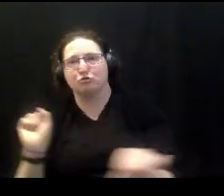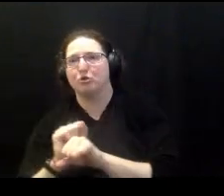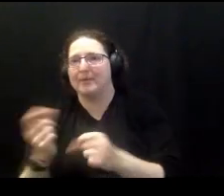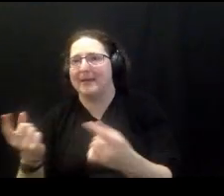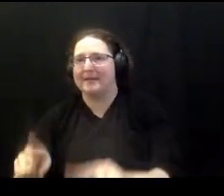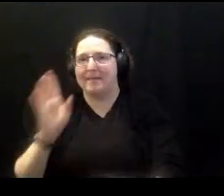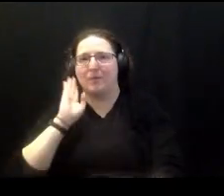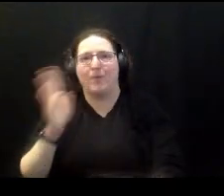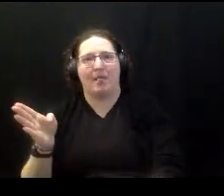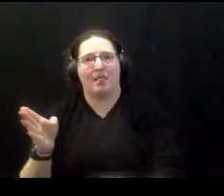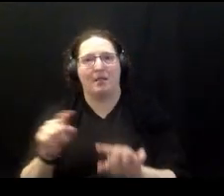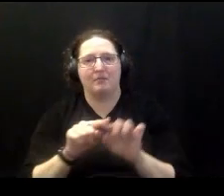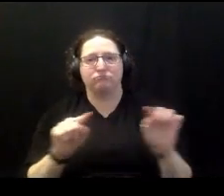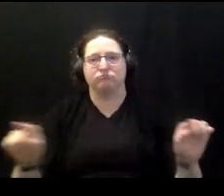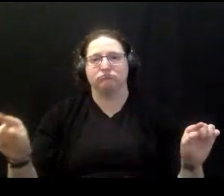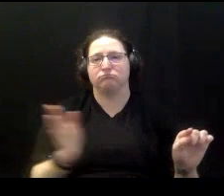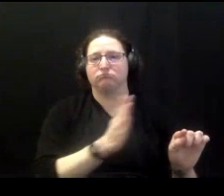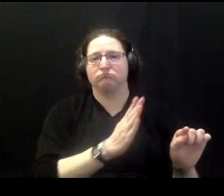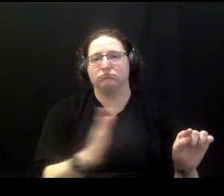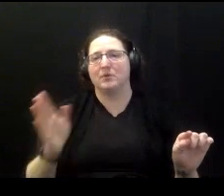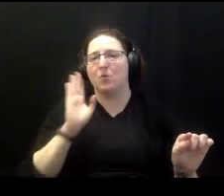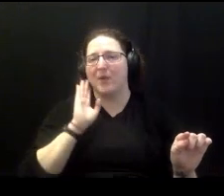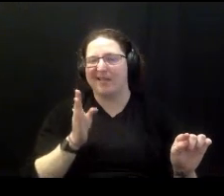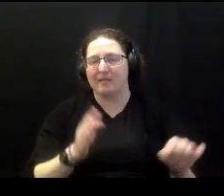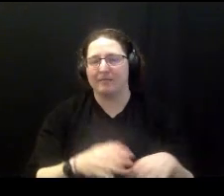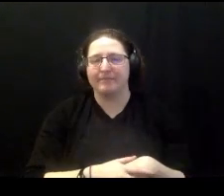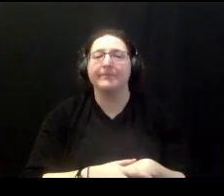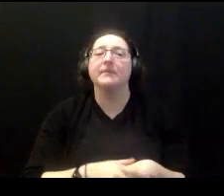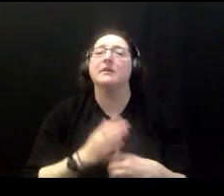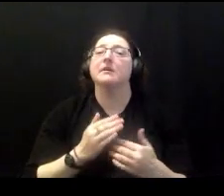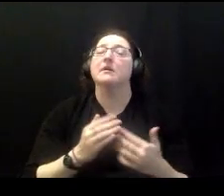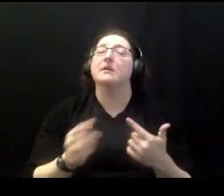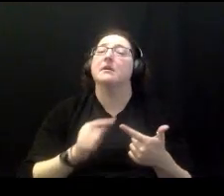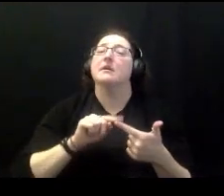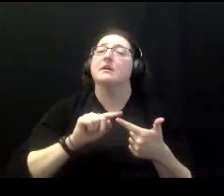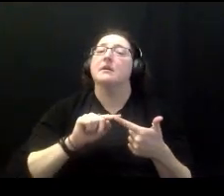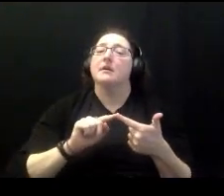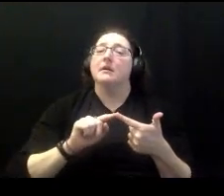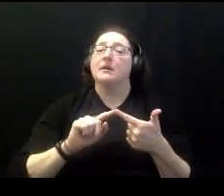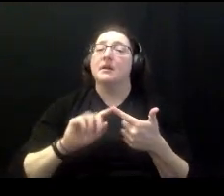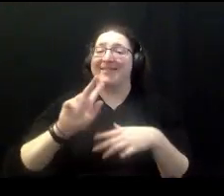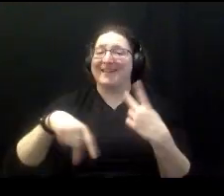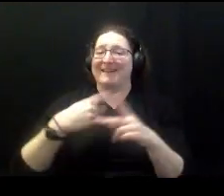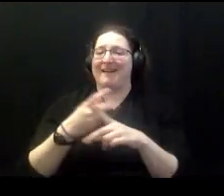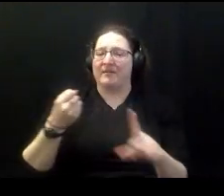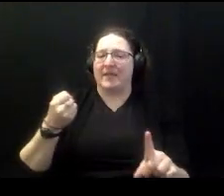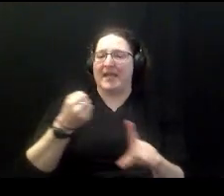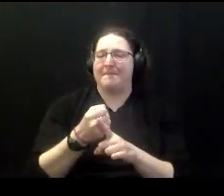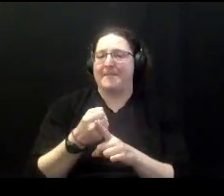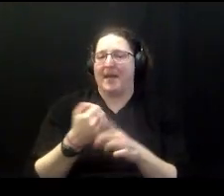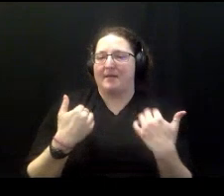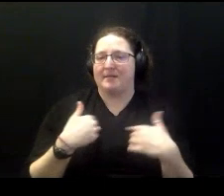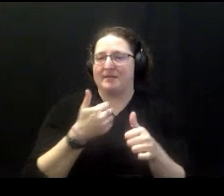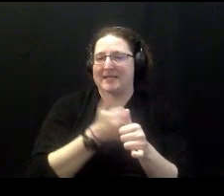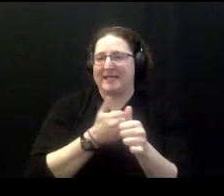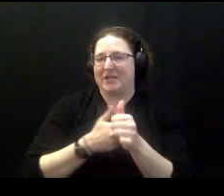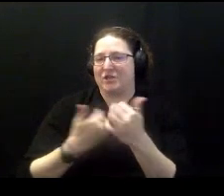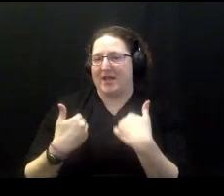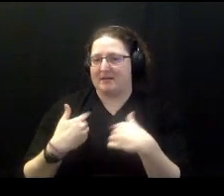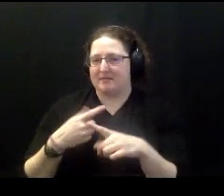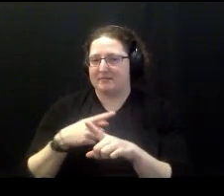Next we will look at the types of impacts that each of these threats and hazards could pose to Rhode Island.